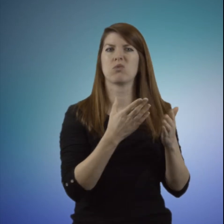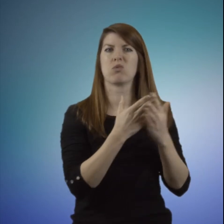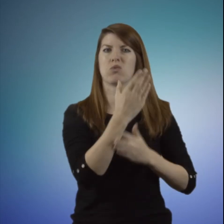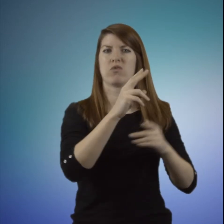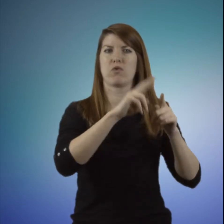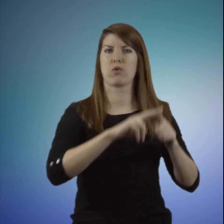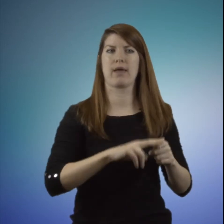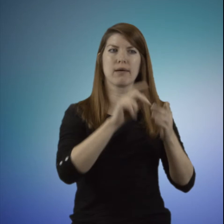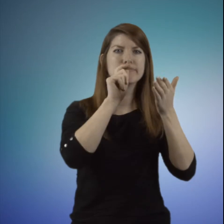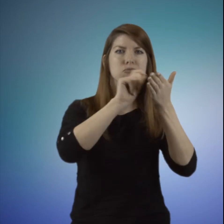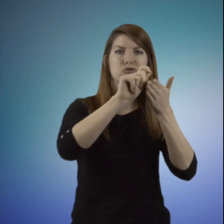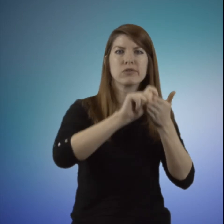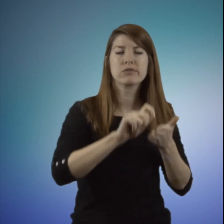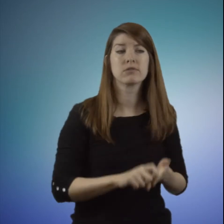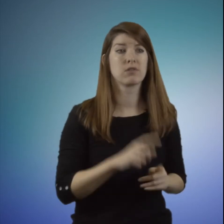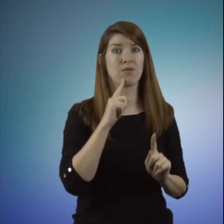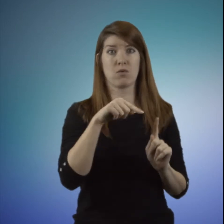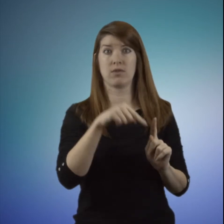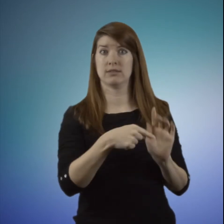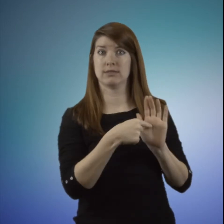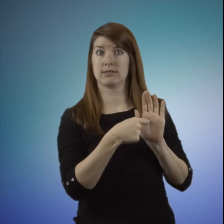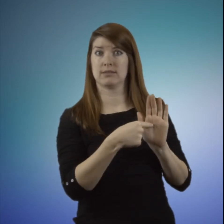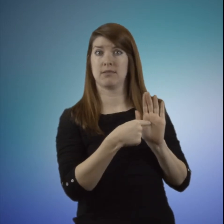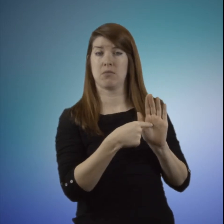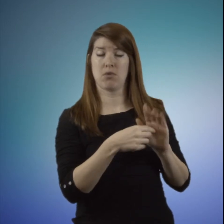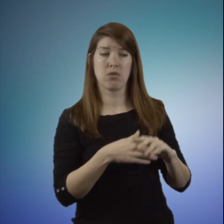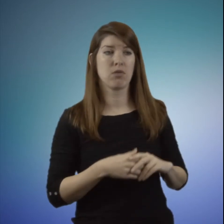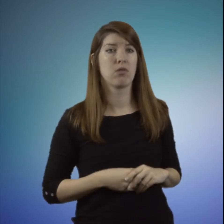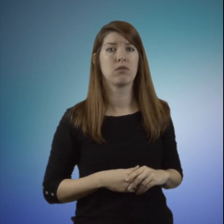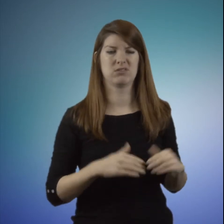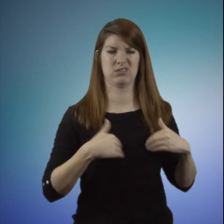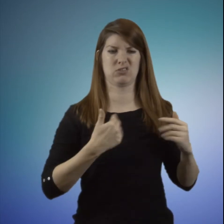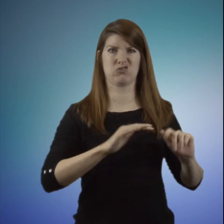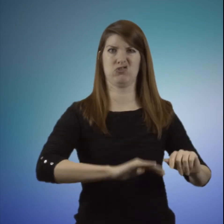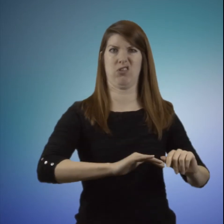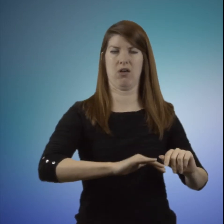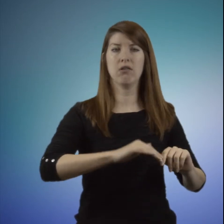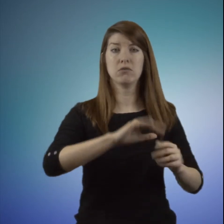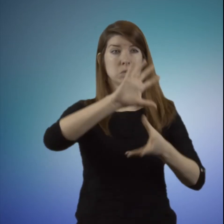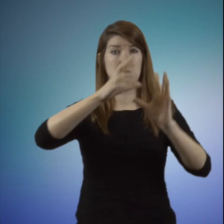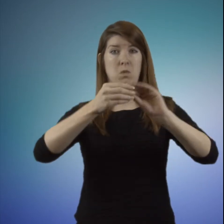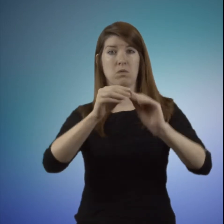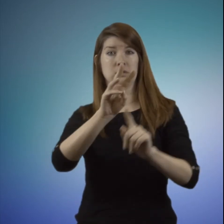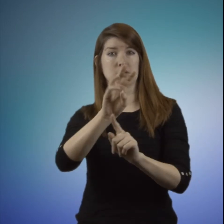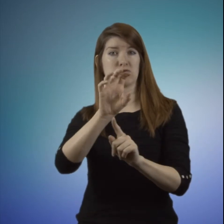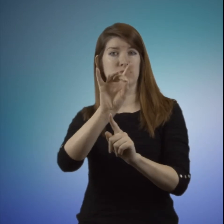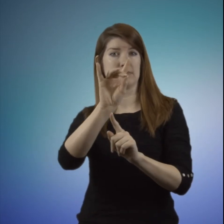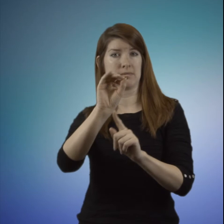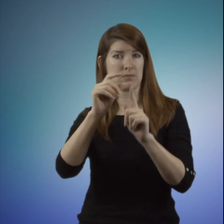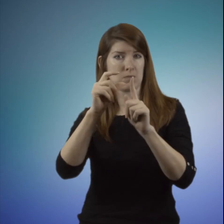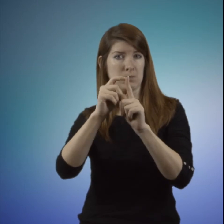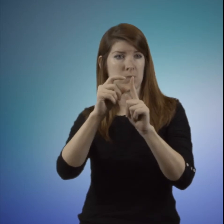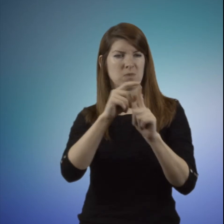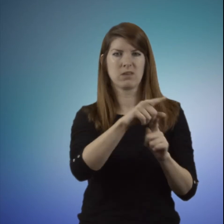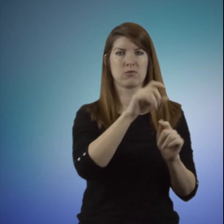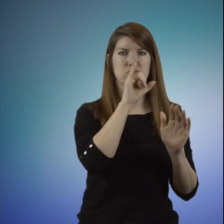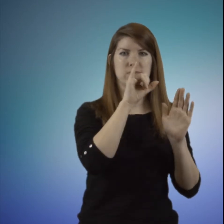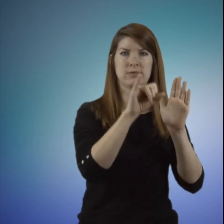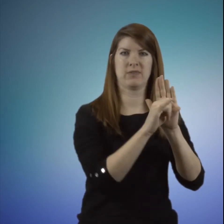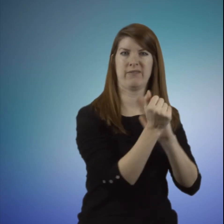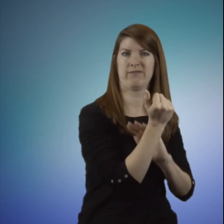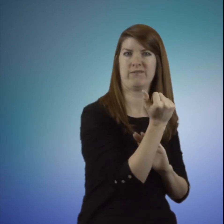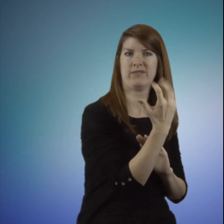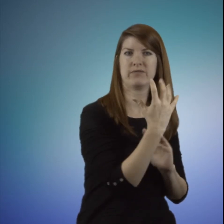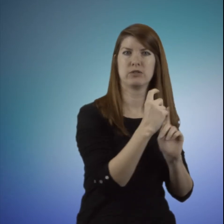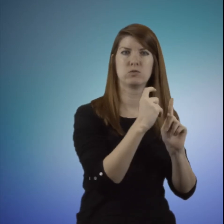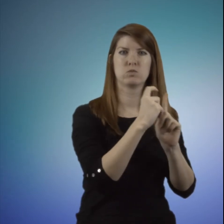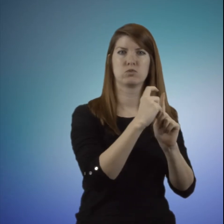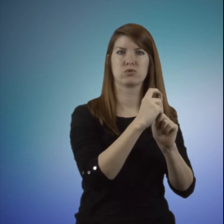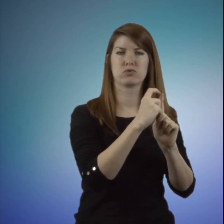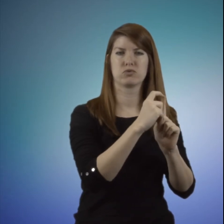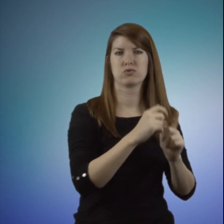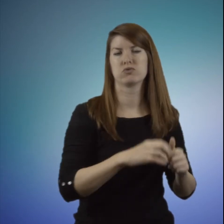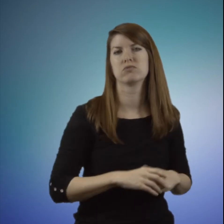So, in this particular example, the young child was able to identify 15 of the 680 words.